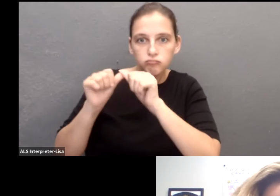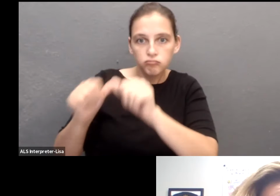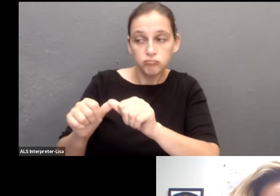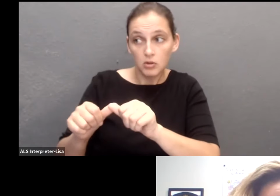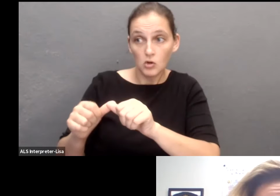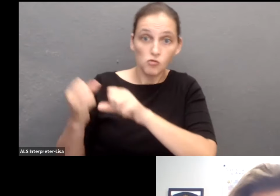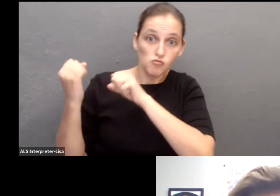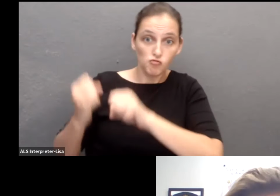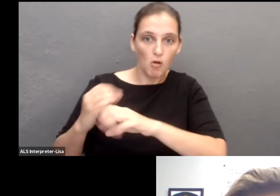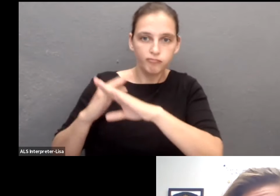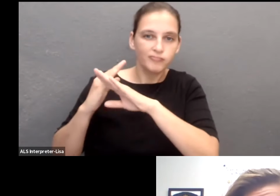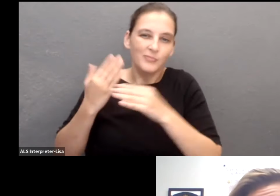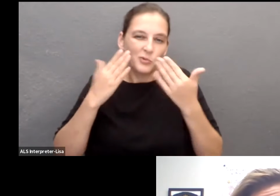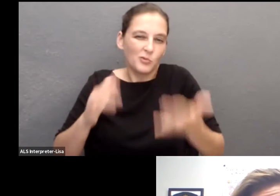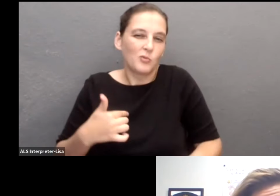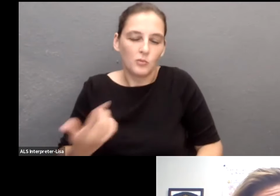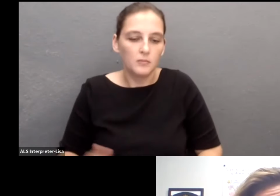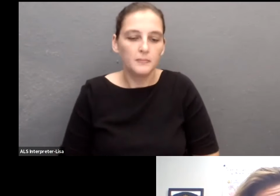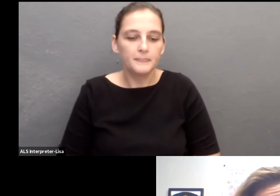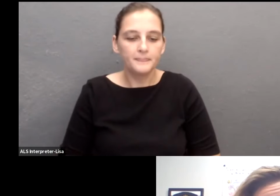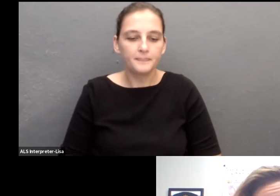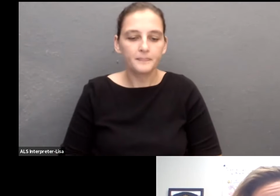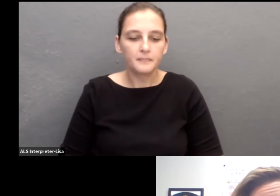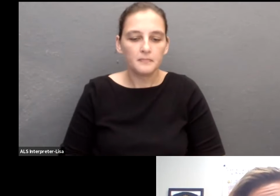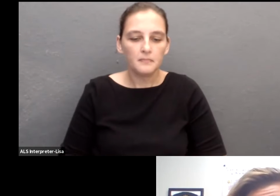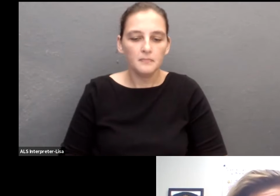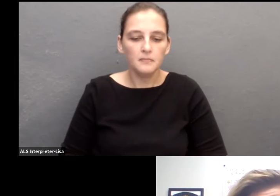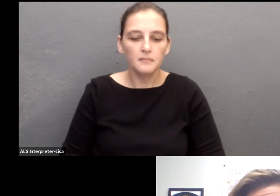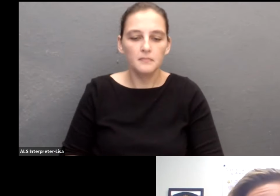immunity is. There was a study that was done in Kentucky